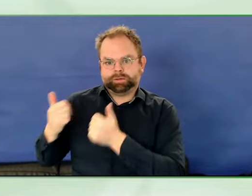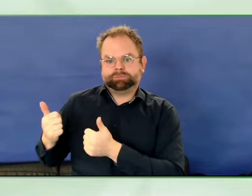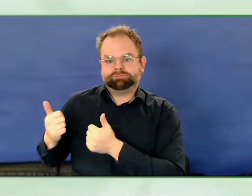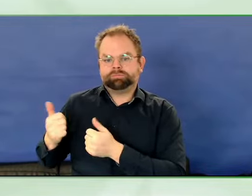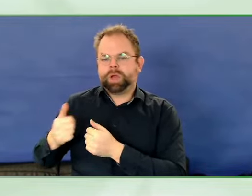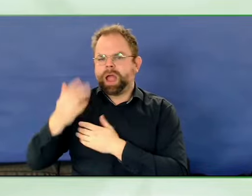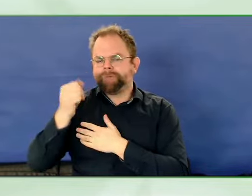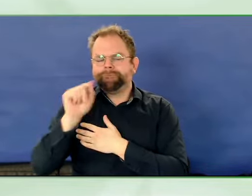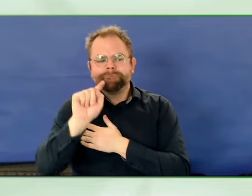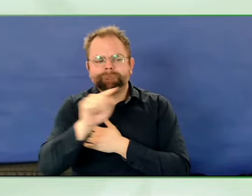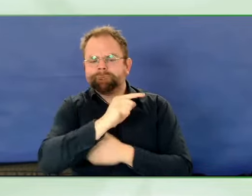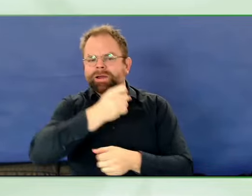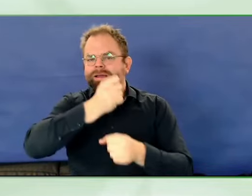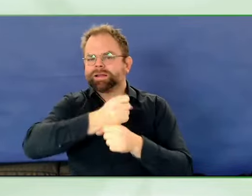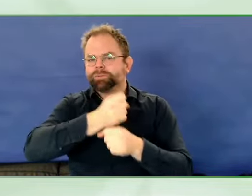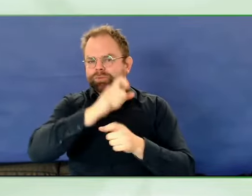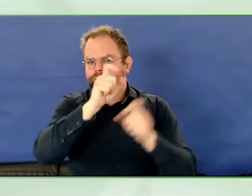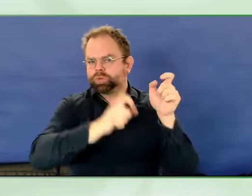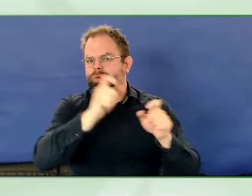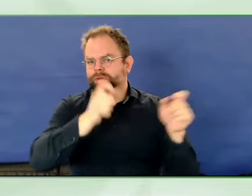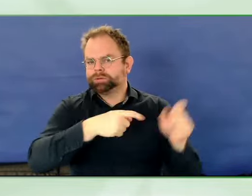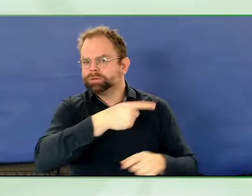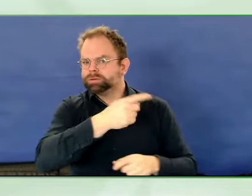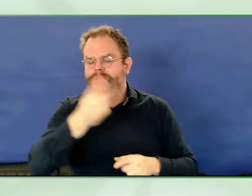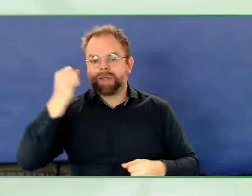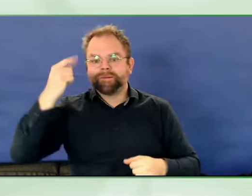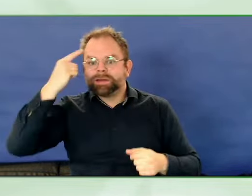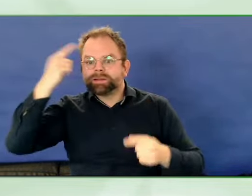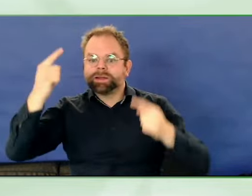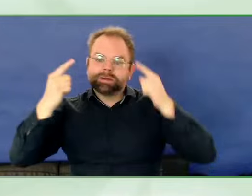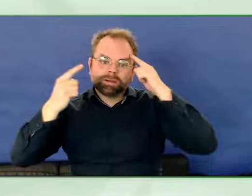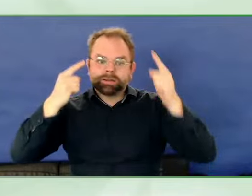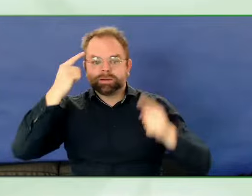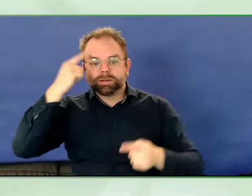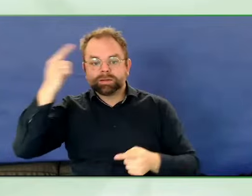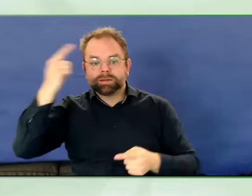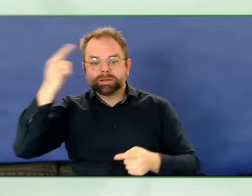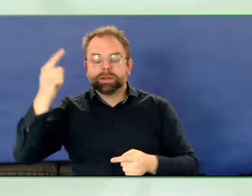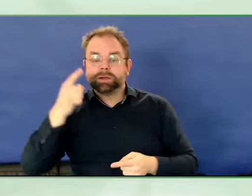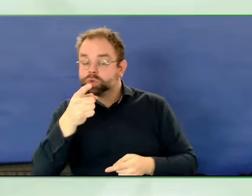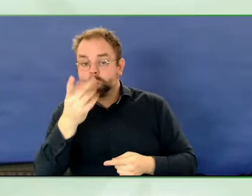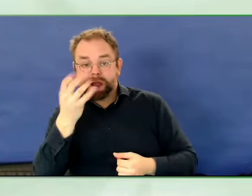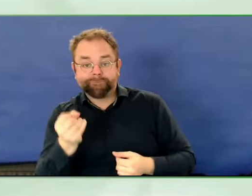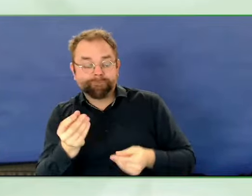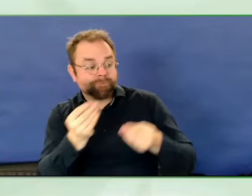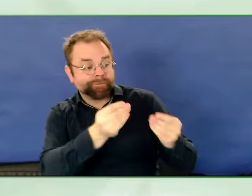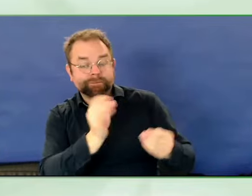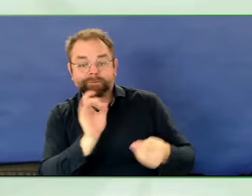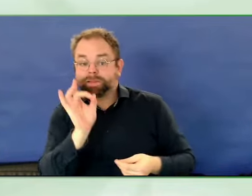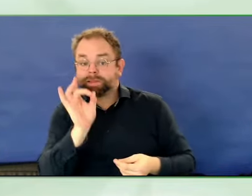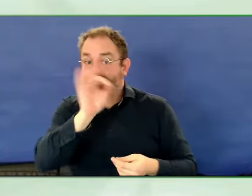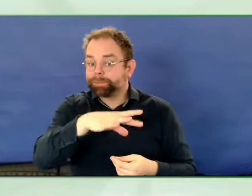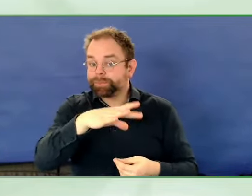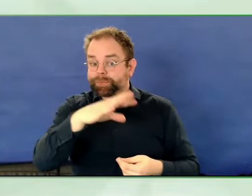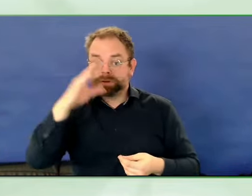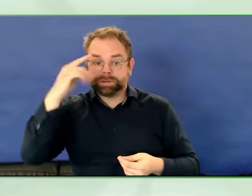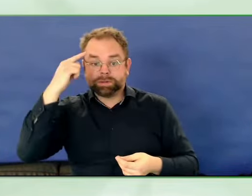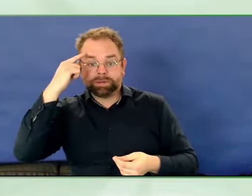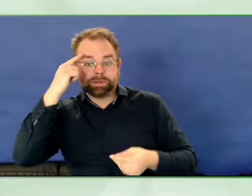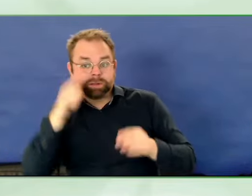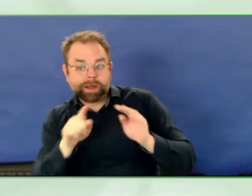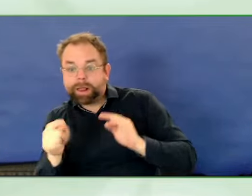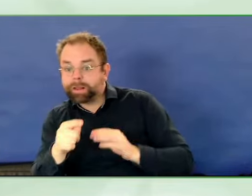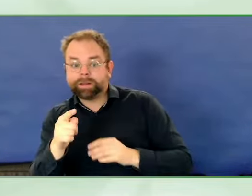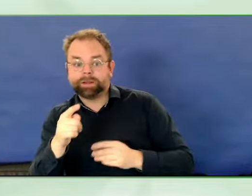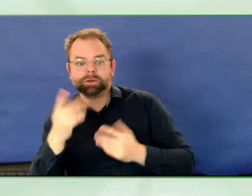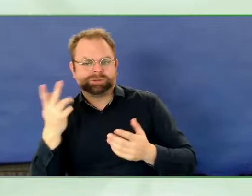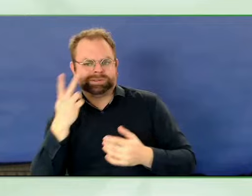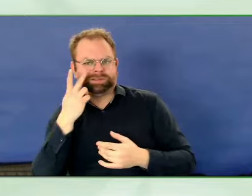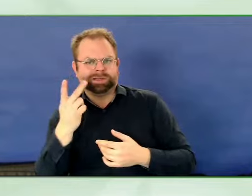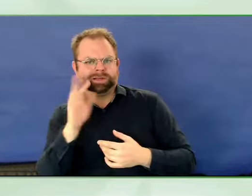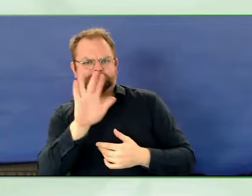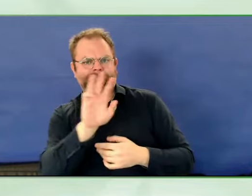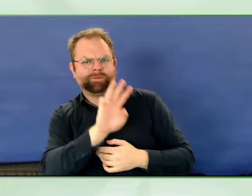You can get a branded bag or jacket for seven euros a day, nine euros a day, I do not know